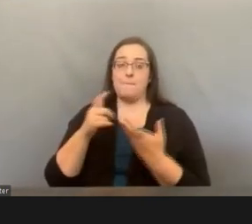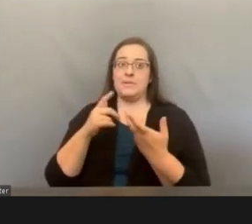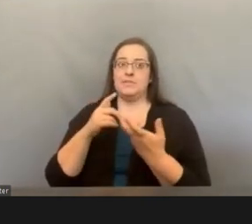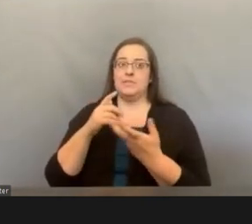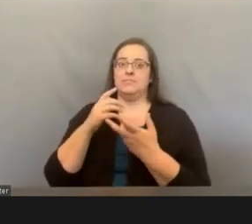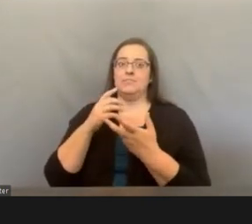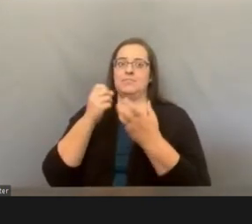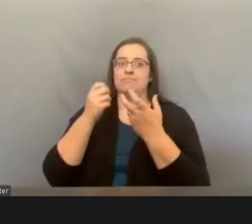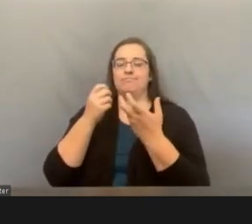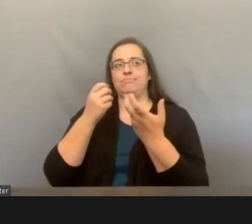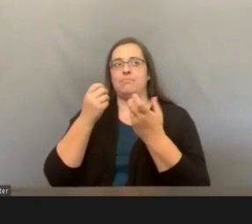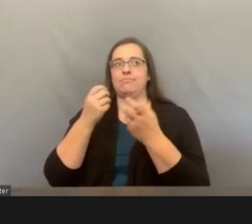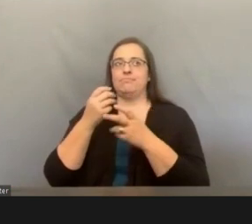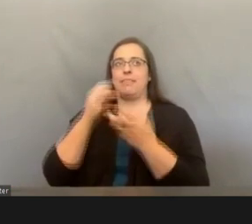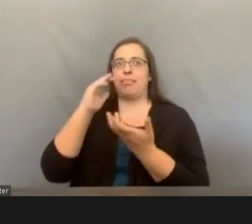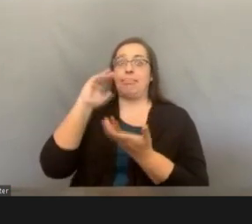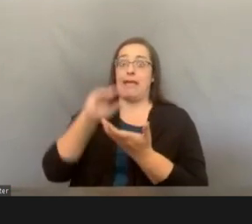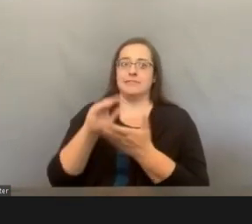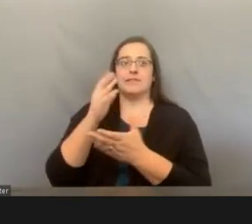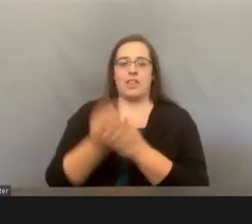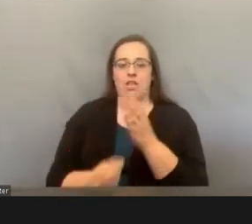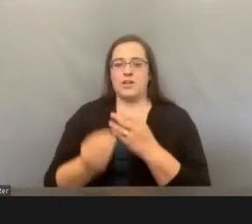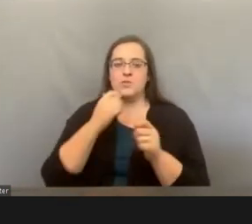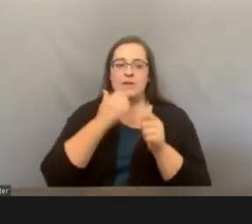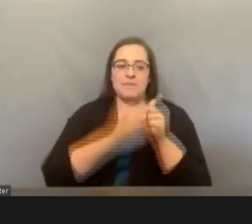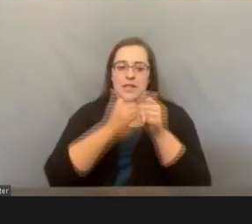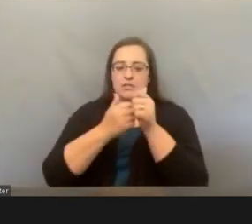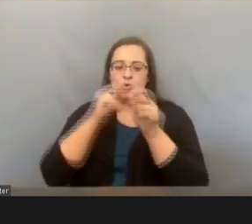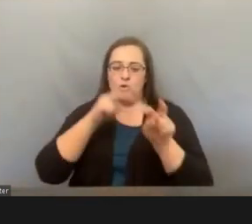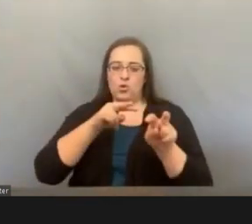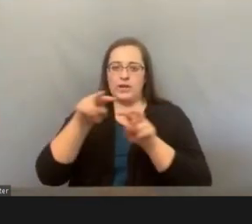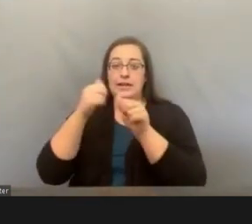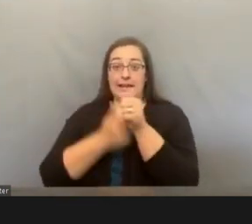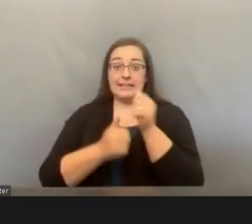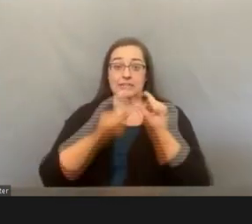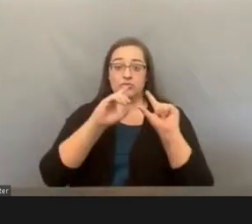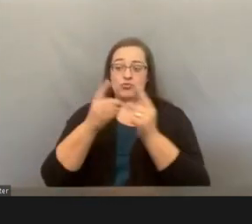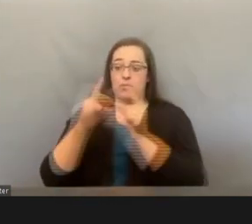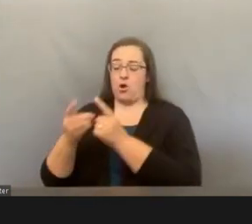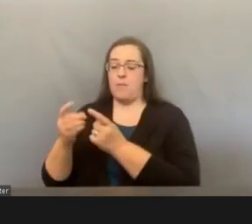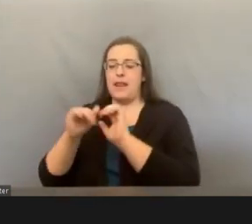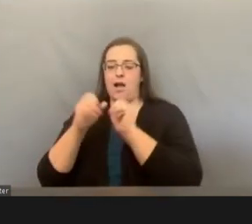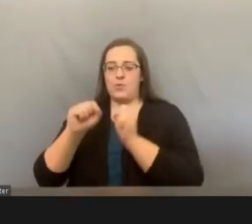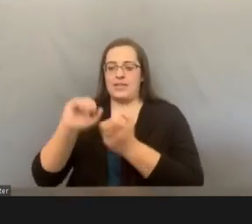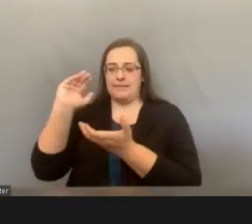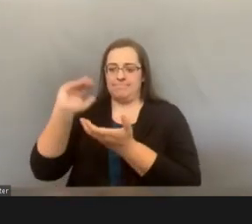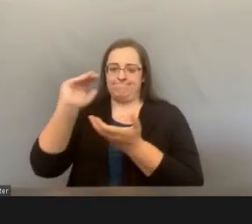PROJECTED REVENUE REDUCTIONS. BUT IT IS A COMPONENT.